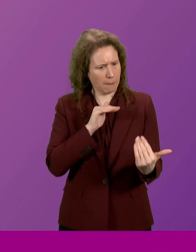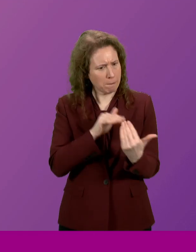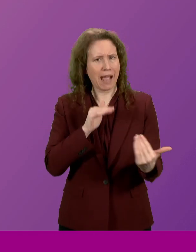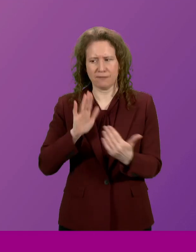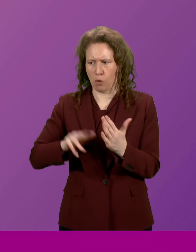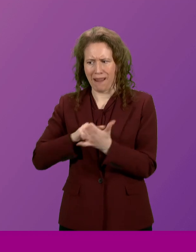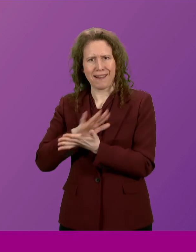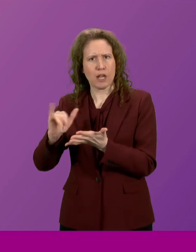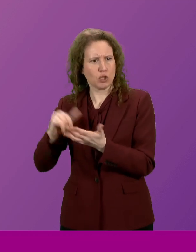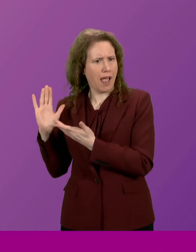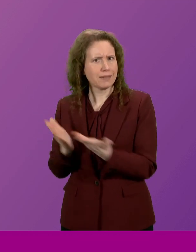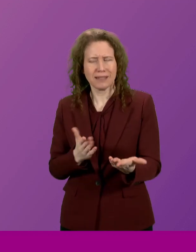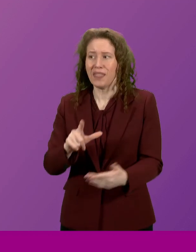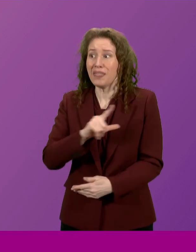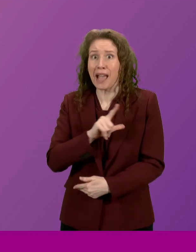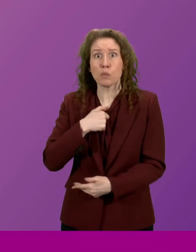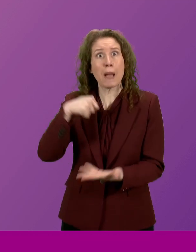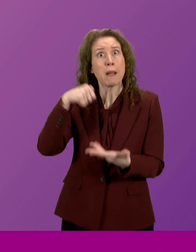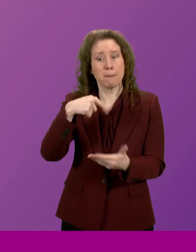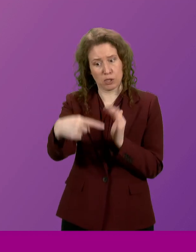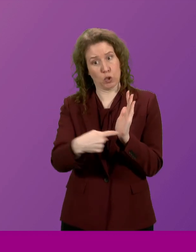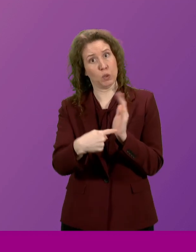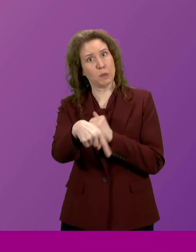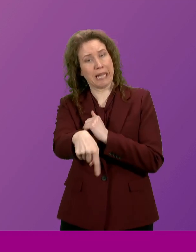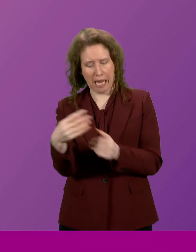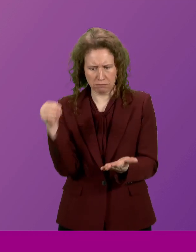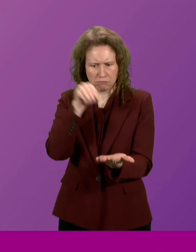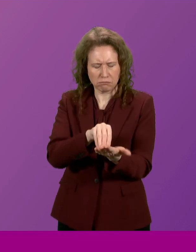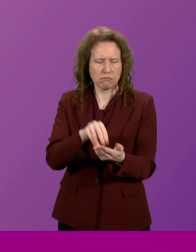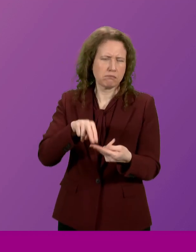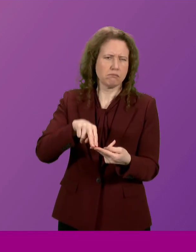health service. That is why my budget on Tuesday will include a record settlement for the national